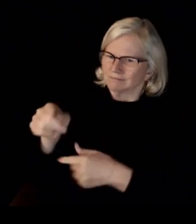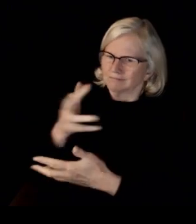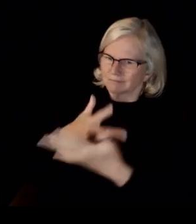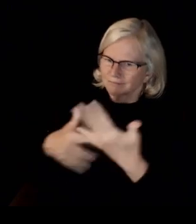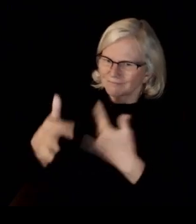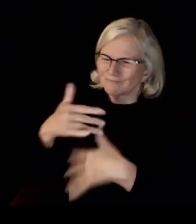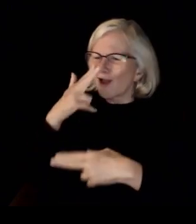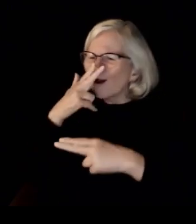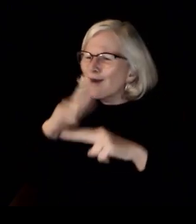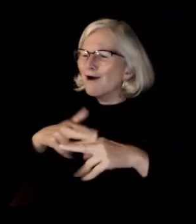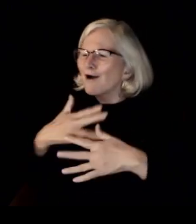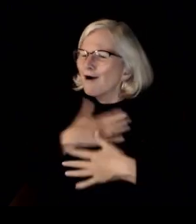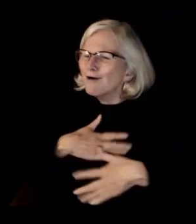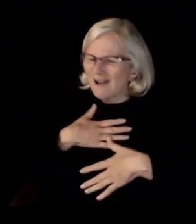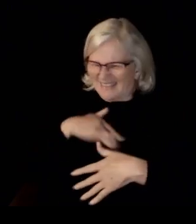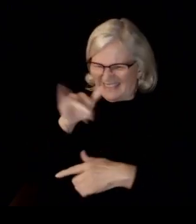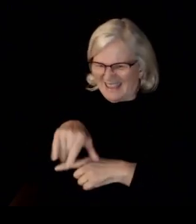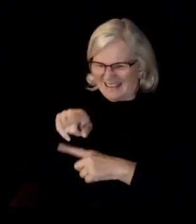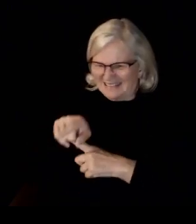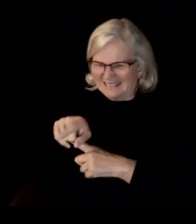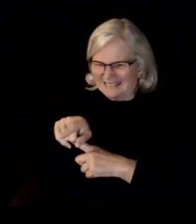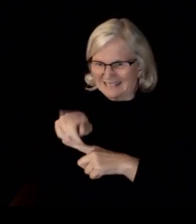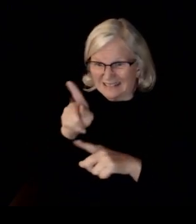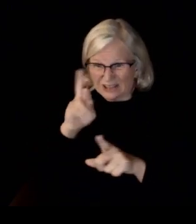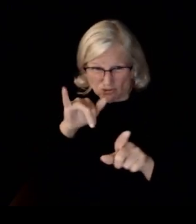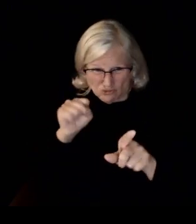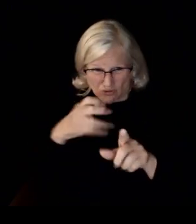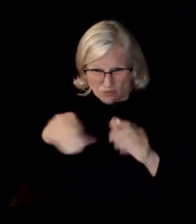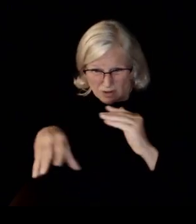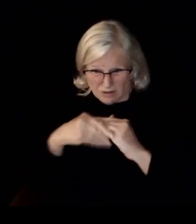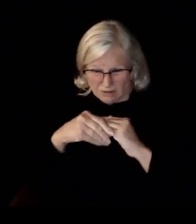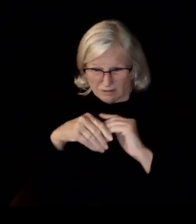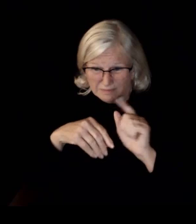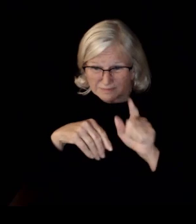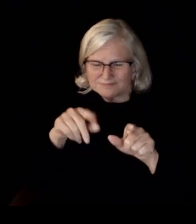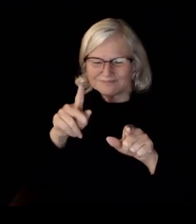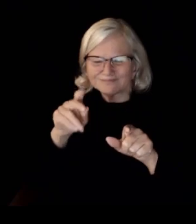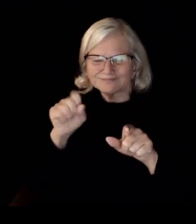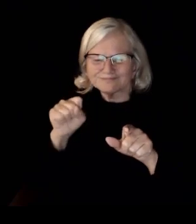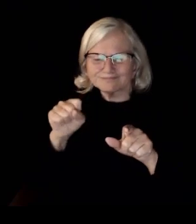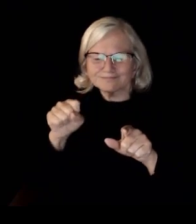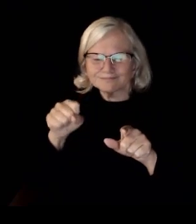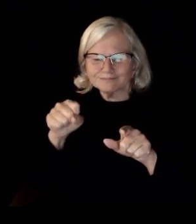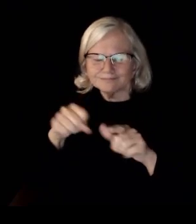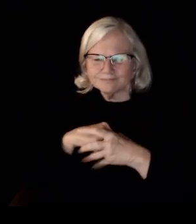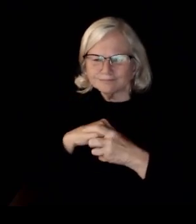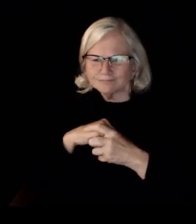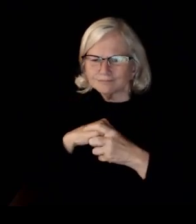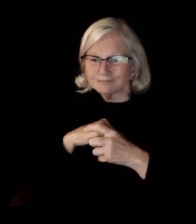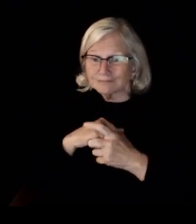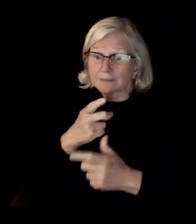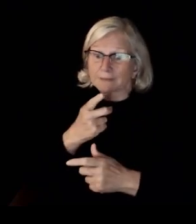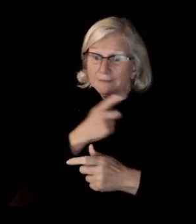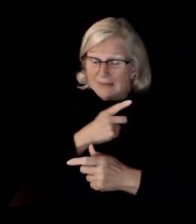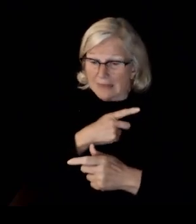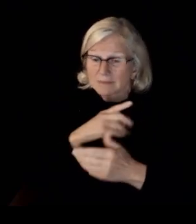Kris: I'll just add that um the the City of Minneapolis Health Department did participate